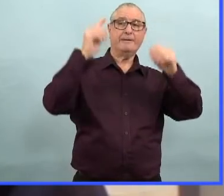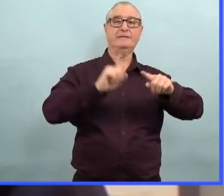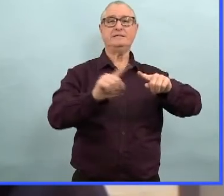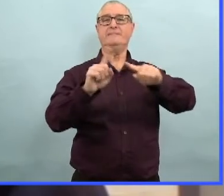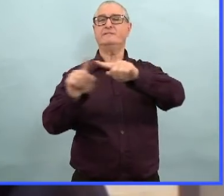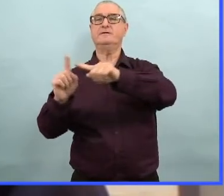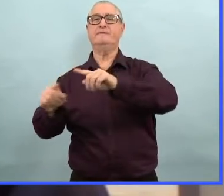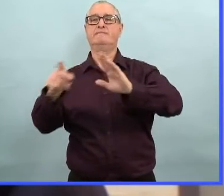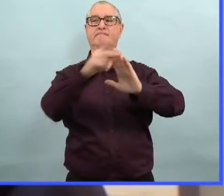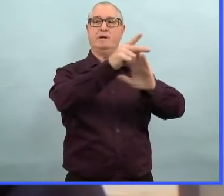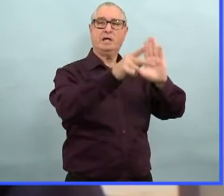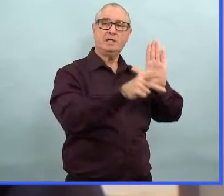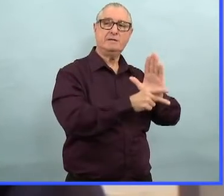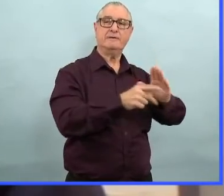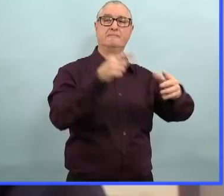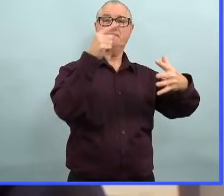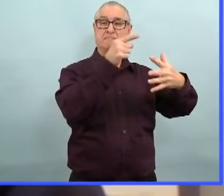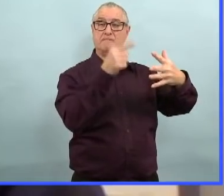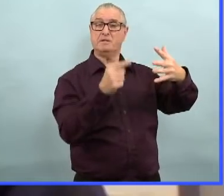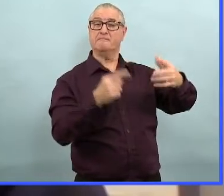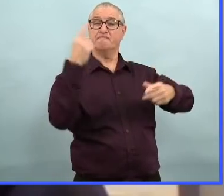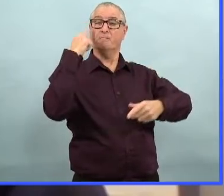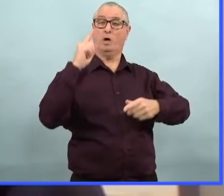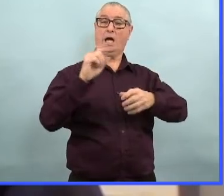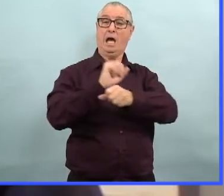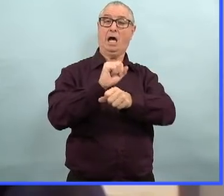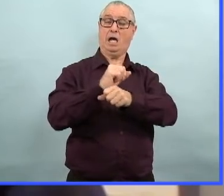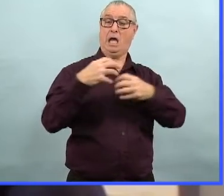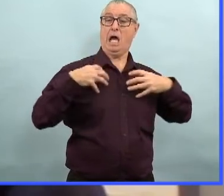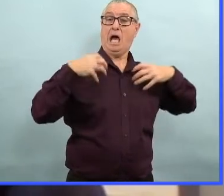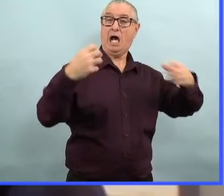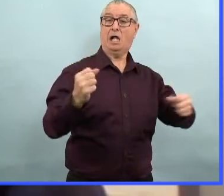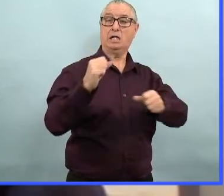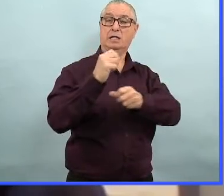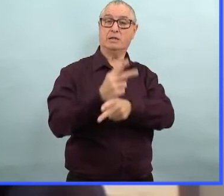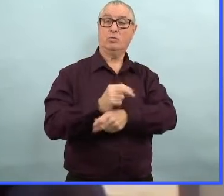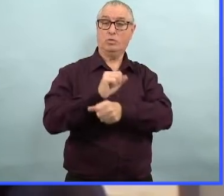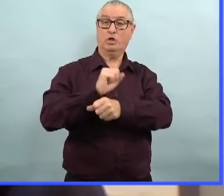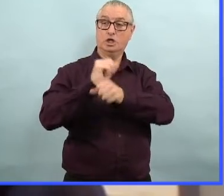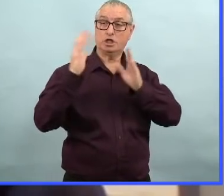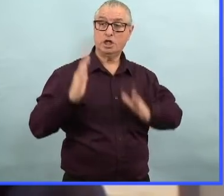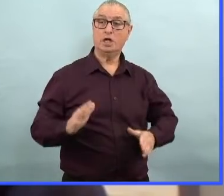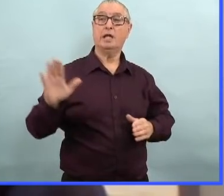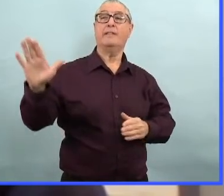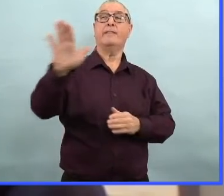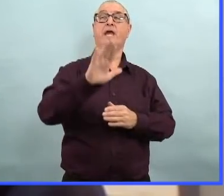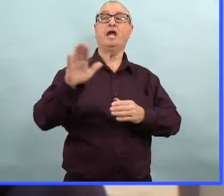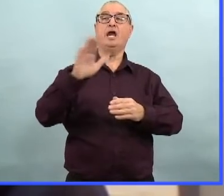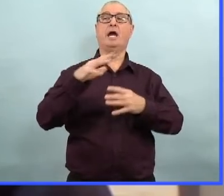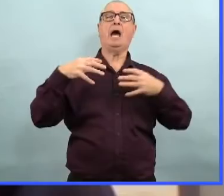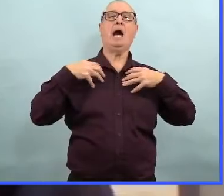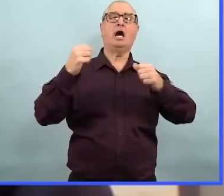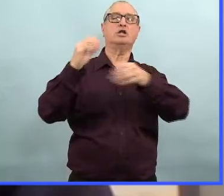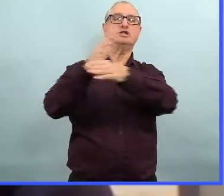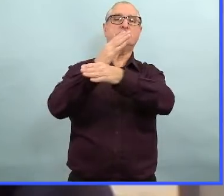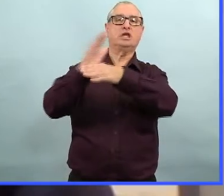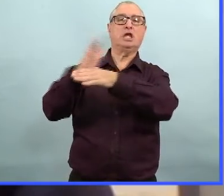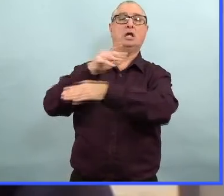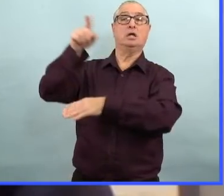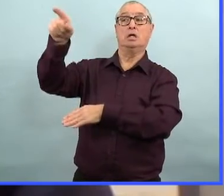probably best directed at shared health at this point but they're all things that we need to knew to consider but there there hasn't been any uh changes yet